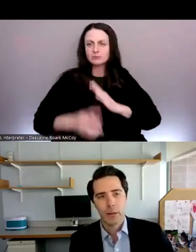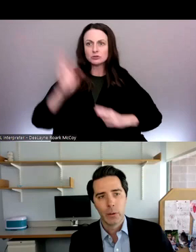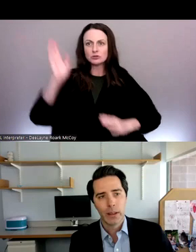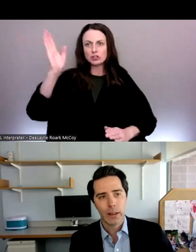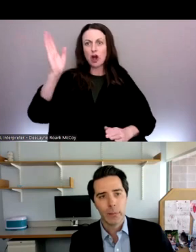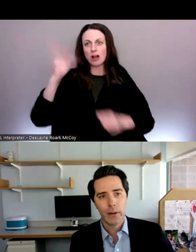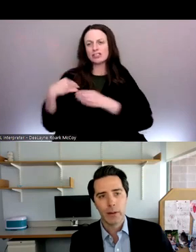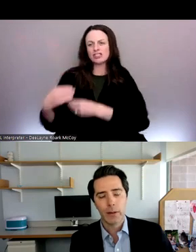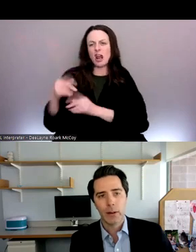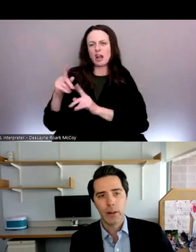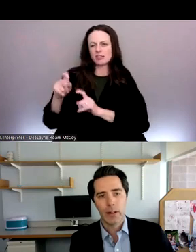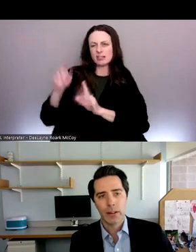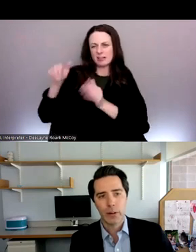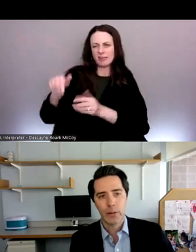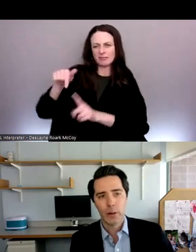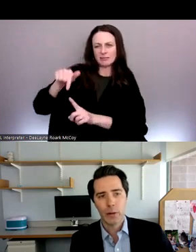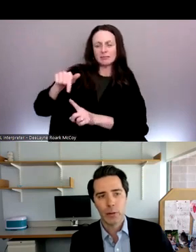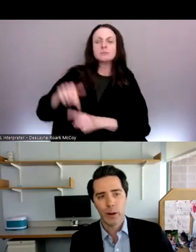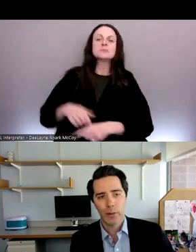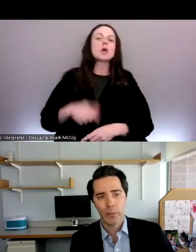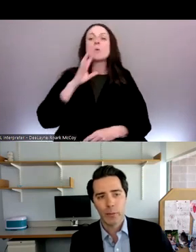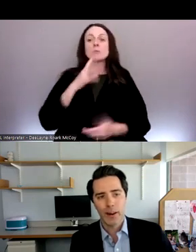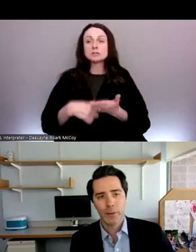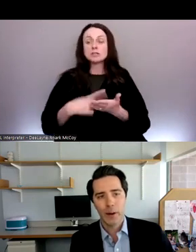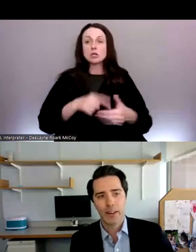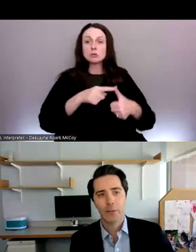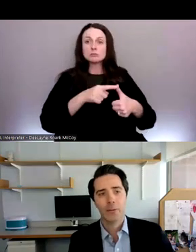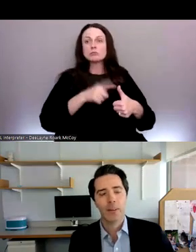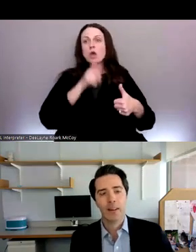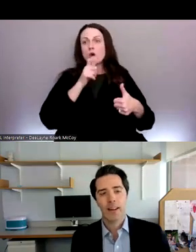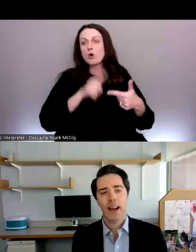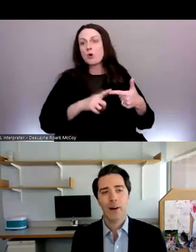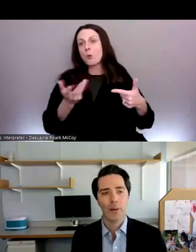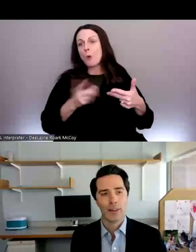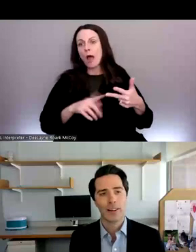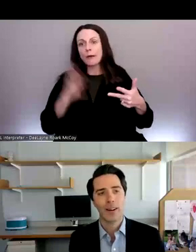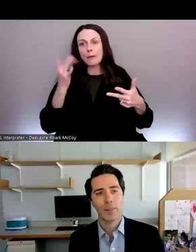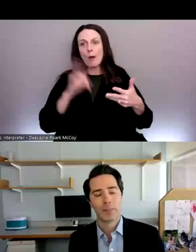we're going to talk about